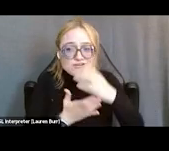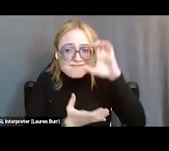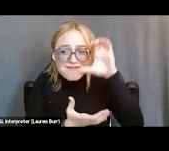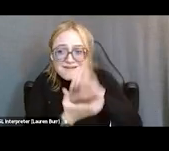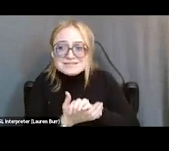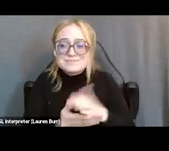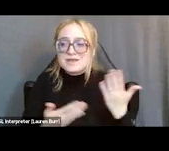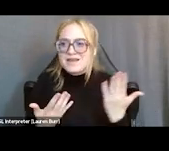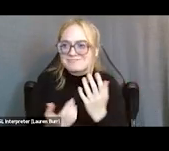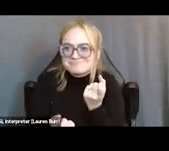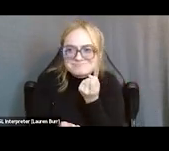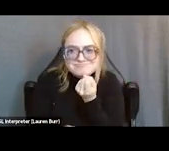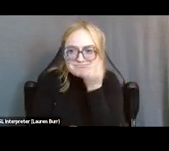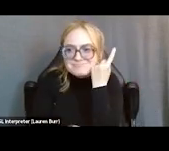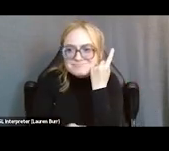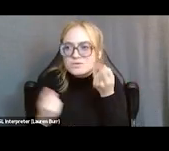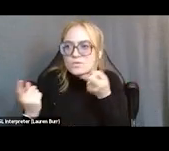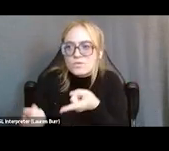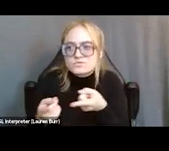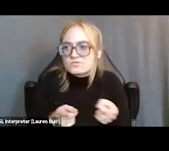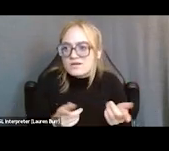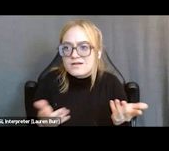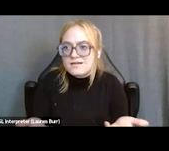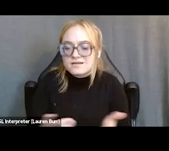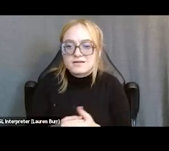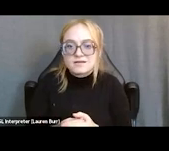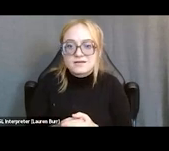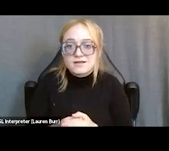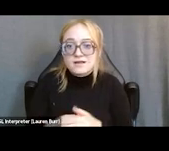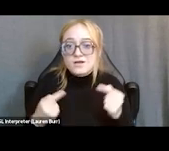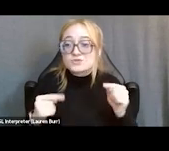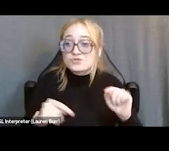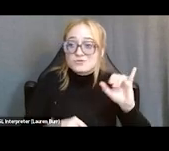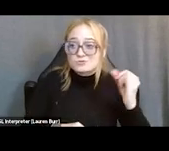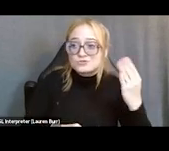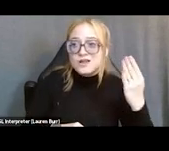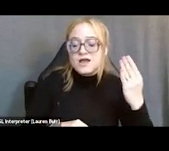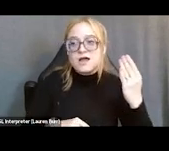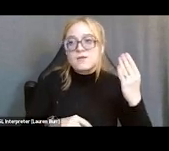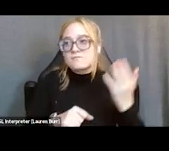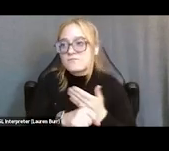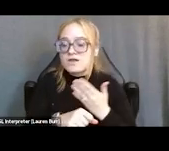and I just couldn't understand what was going on. I get on one to jump to another, but this time it was different.